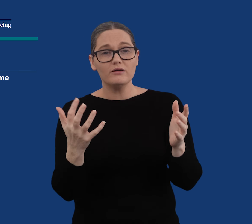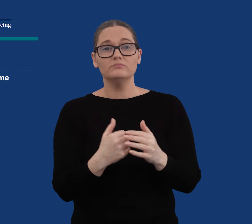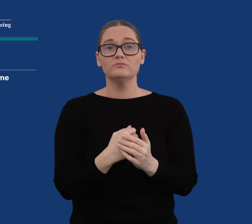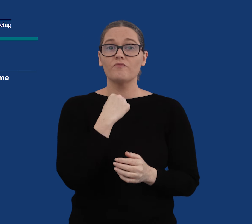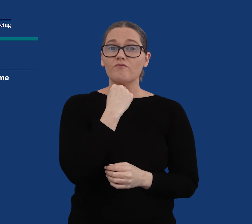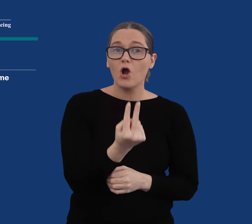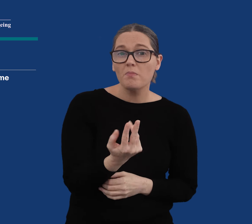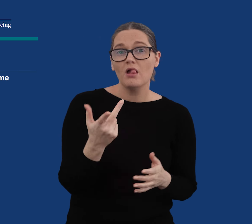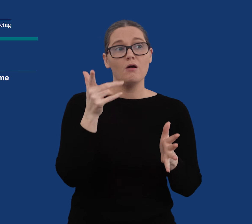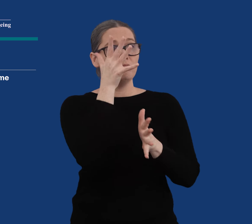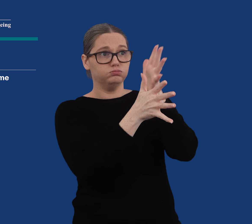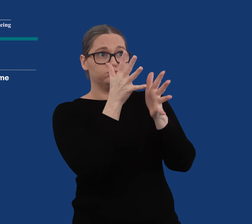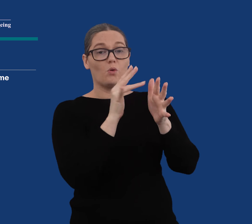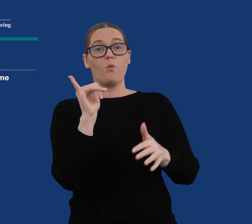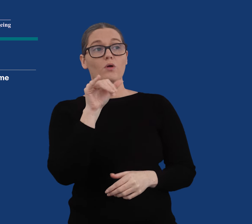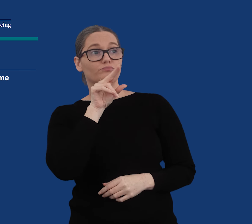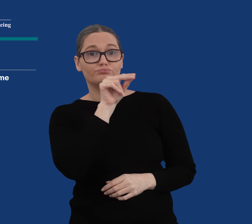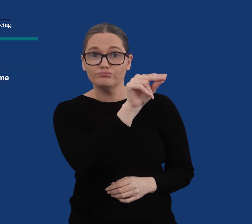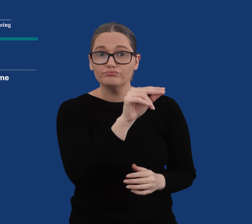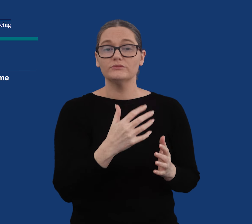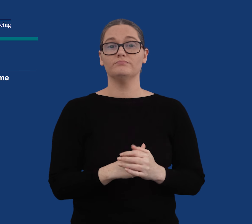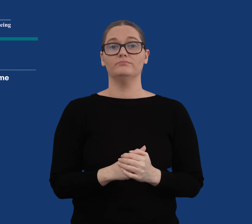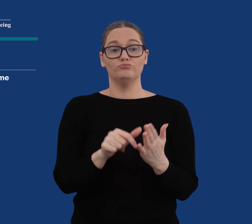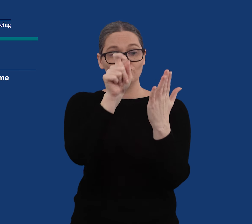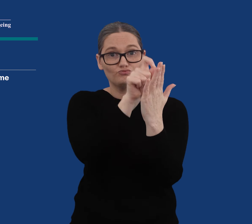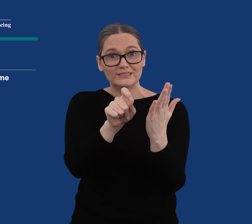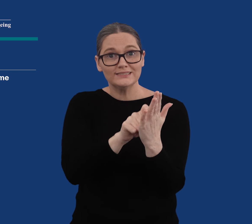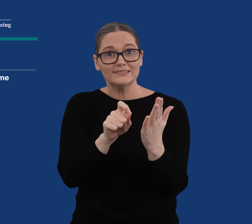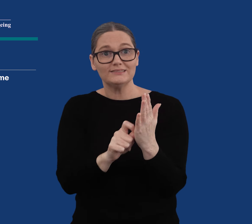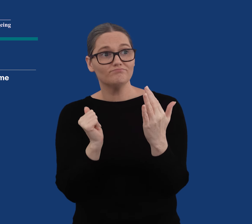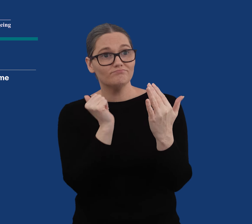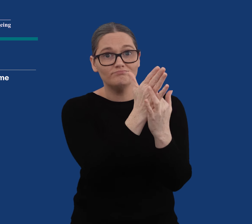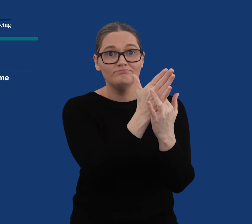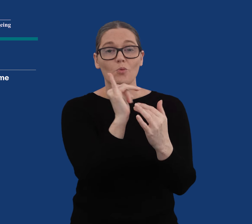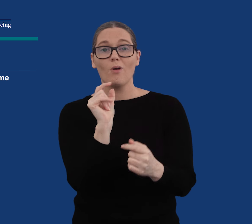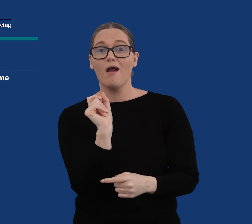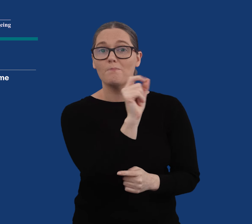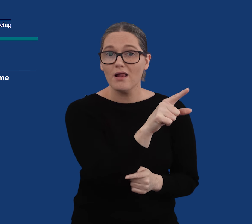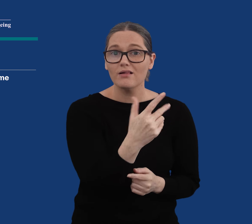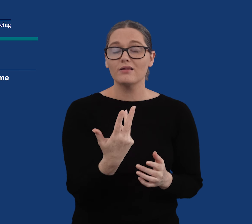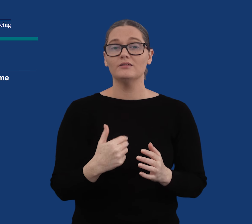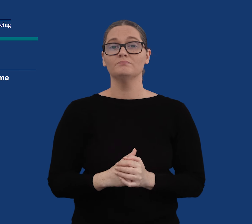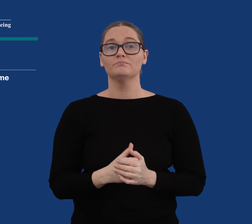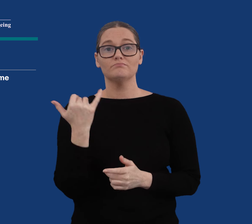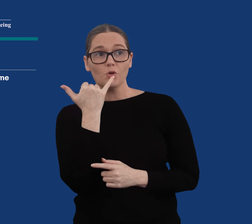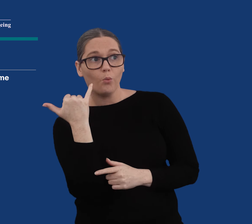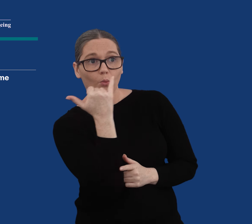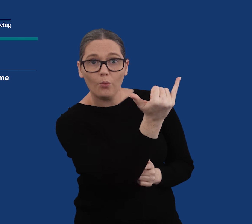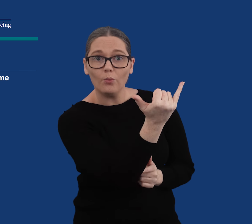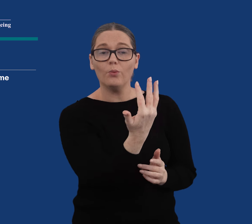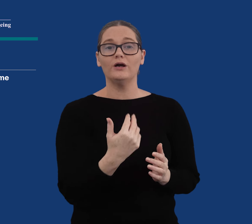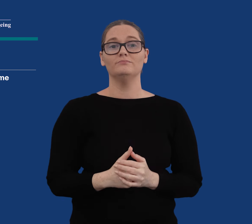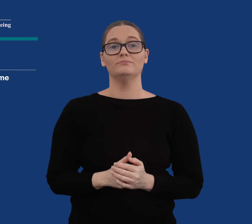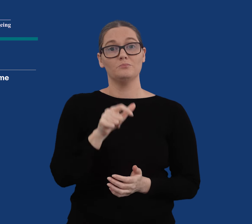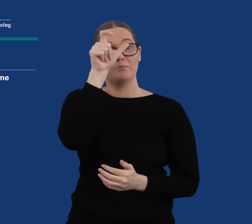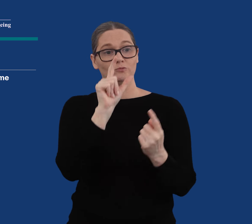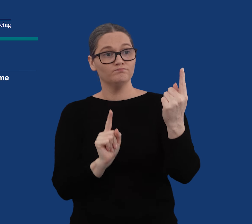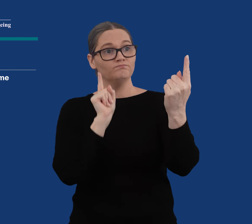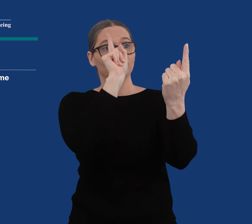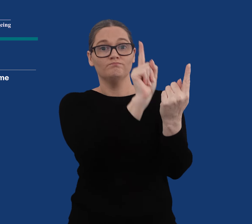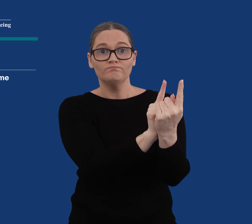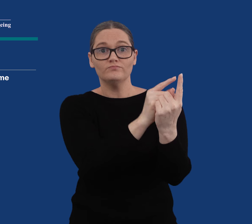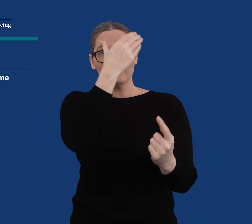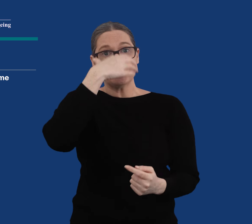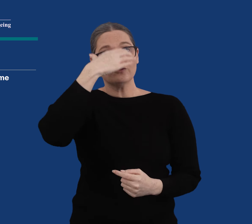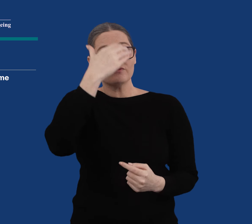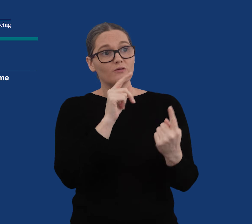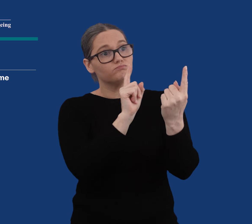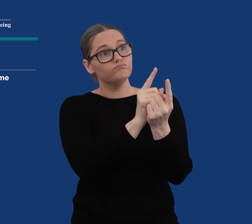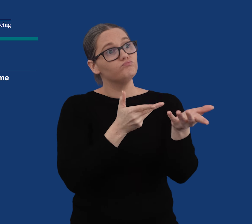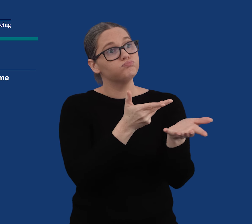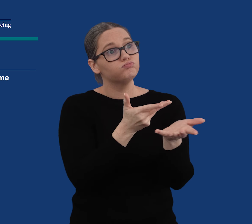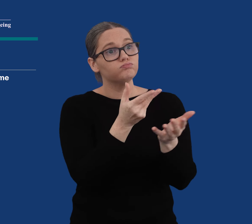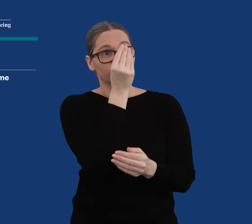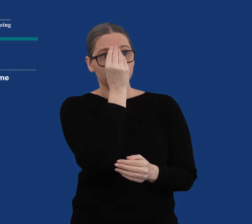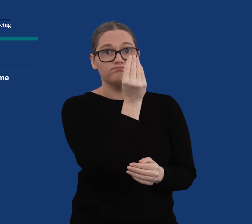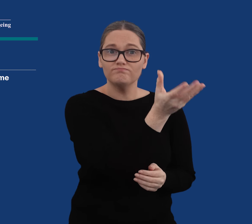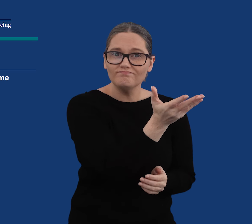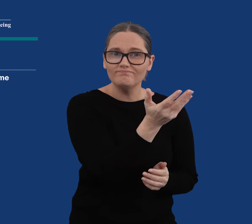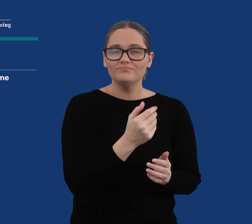for example verbally, in writing, by phone or in person.